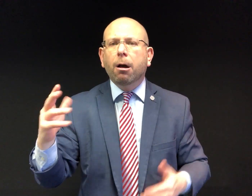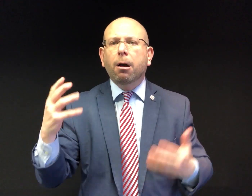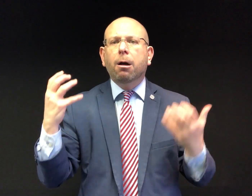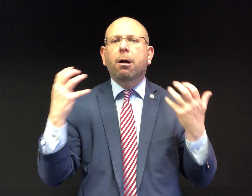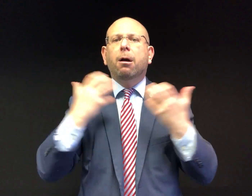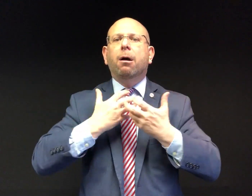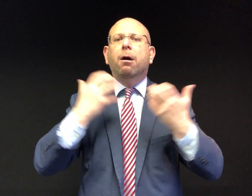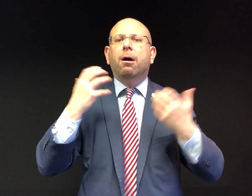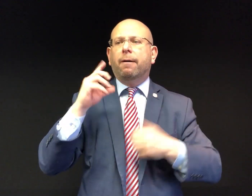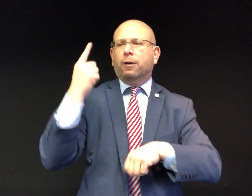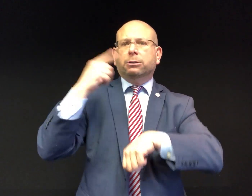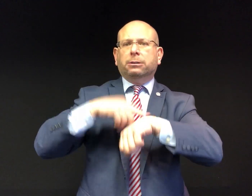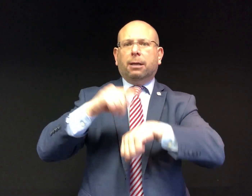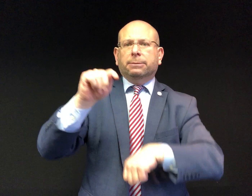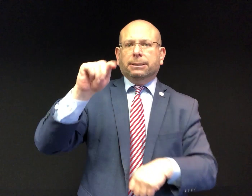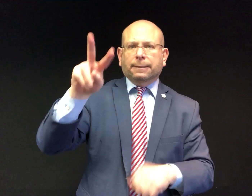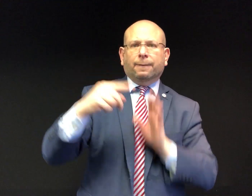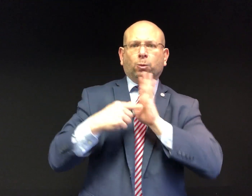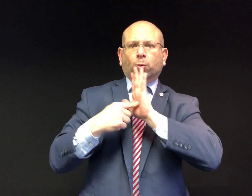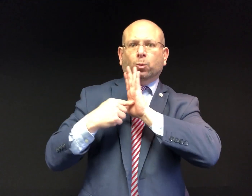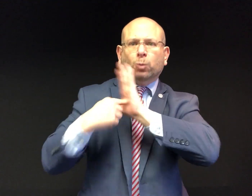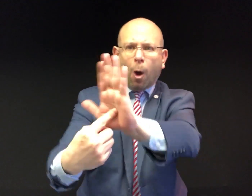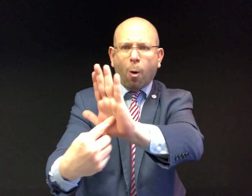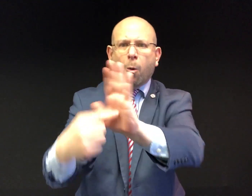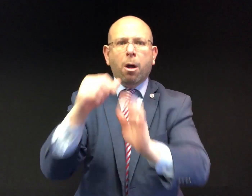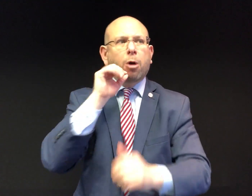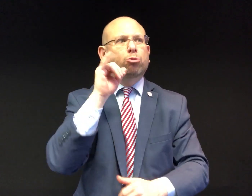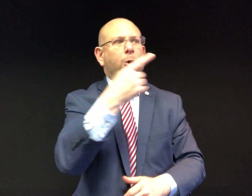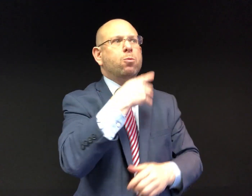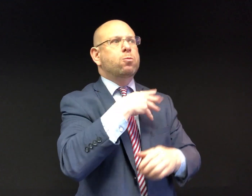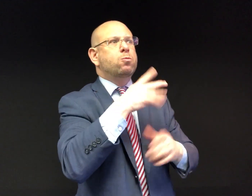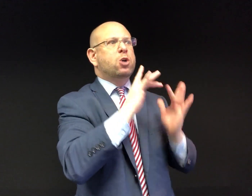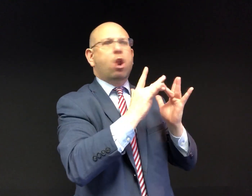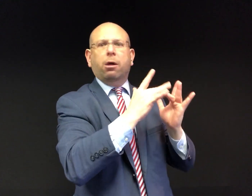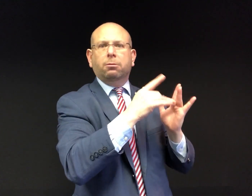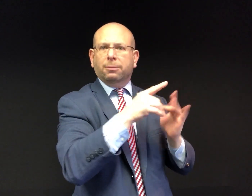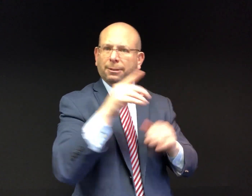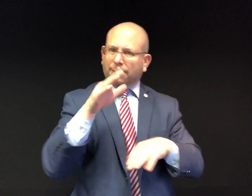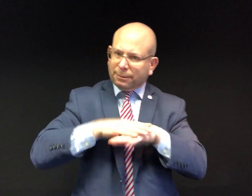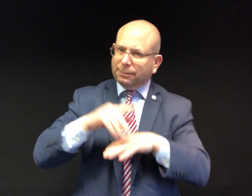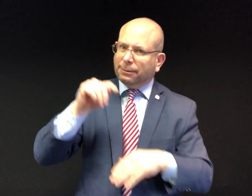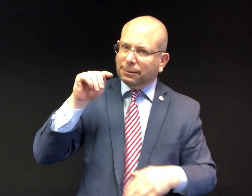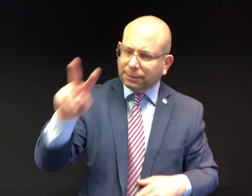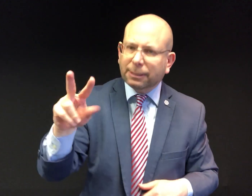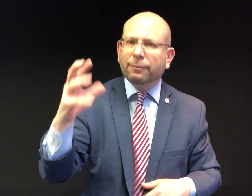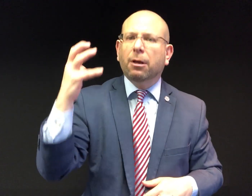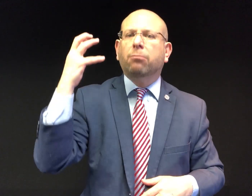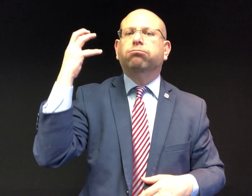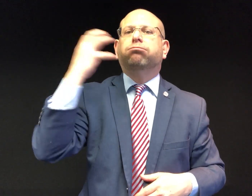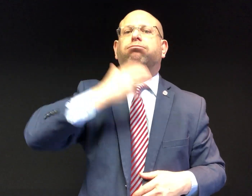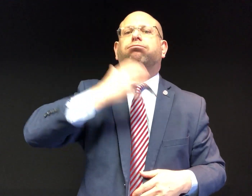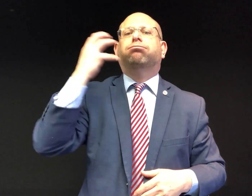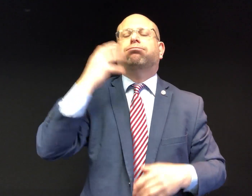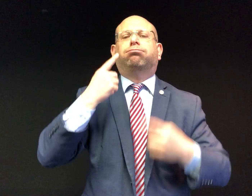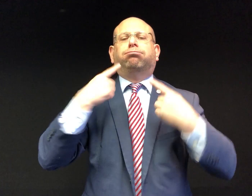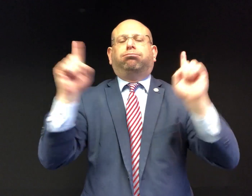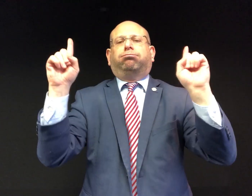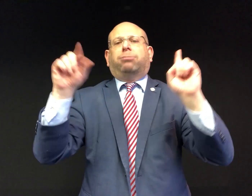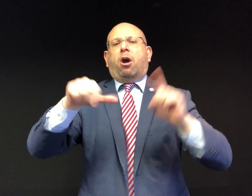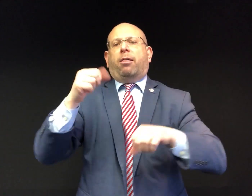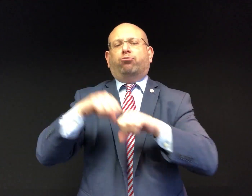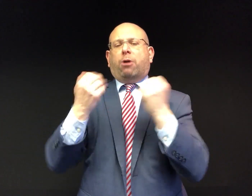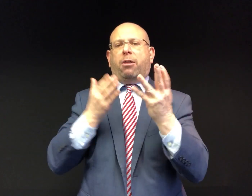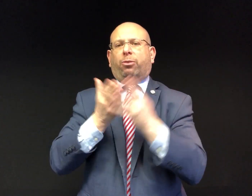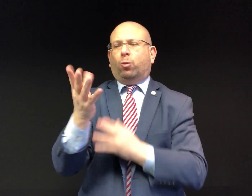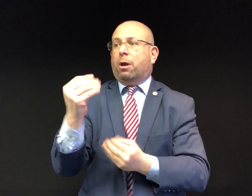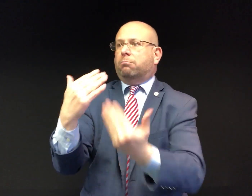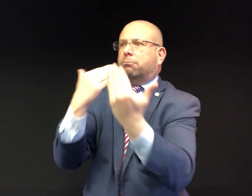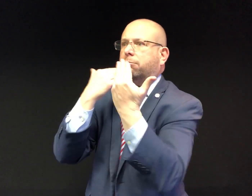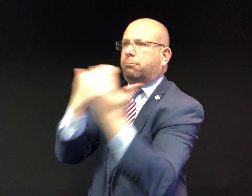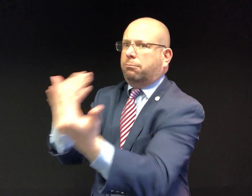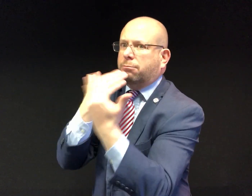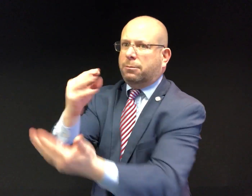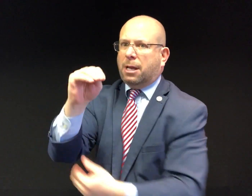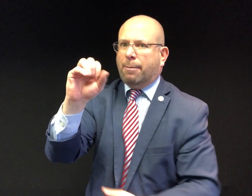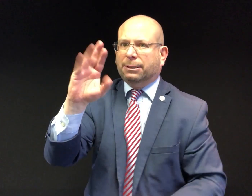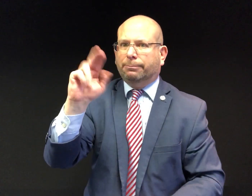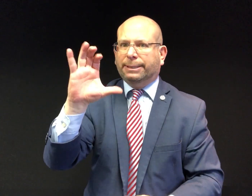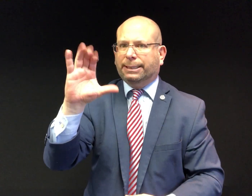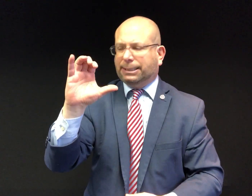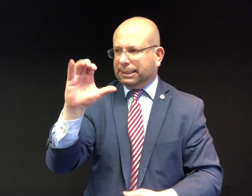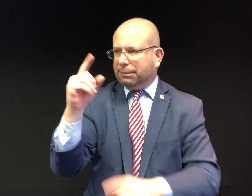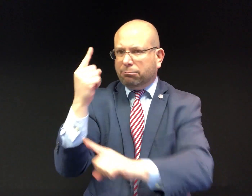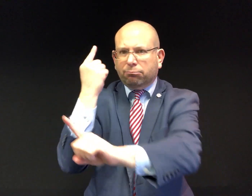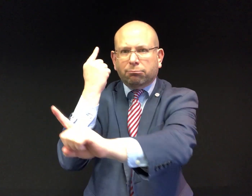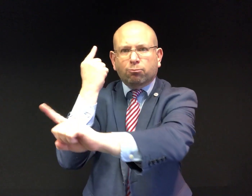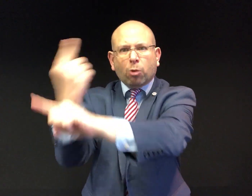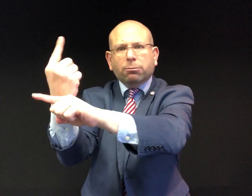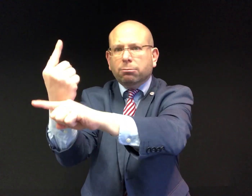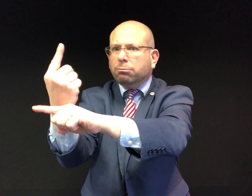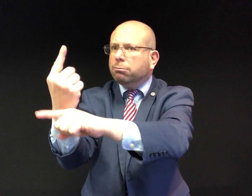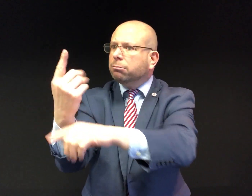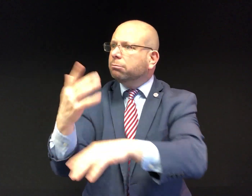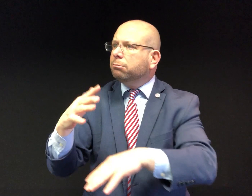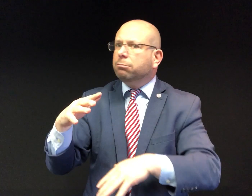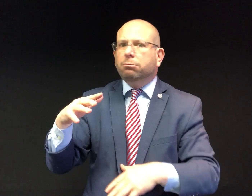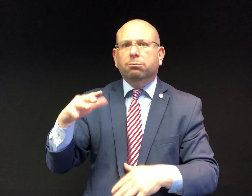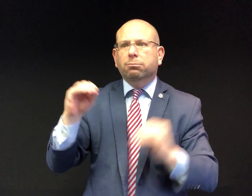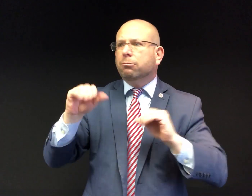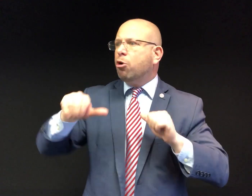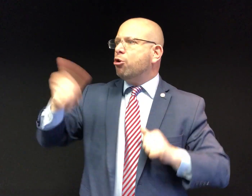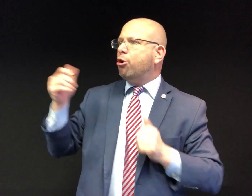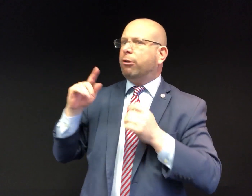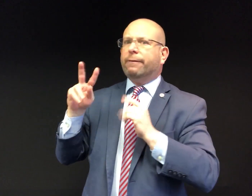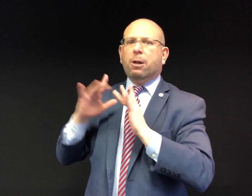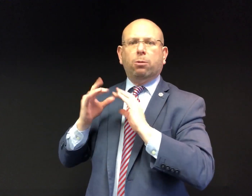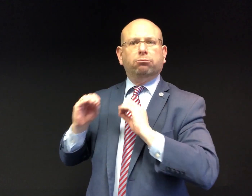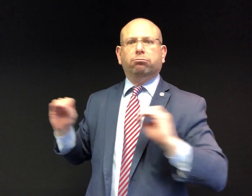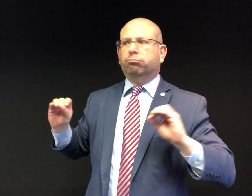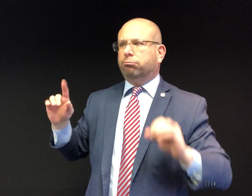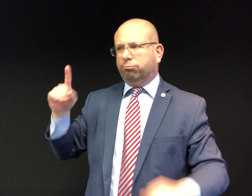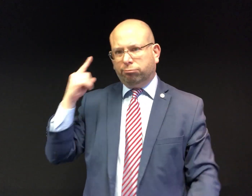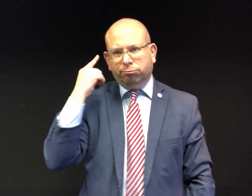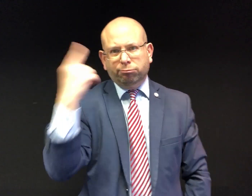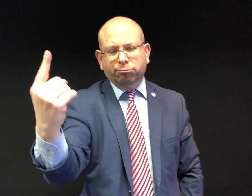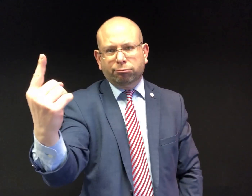MSNBC is the first and only TV network to do this, this is another breakthrough for us and we commend them!